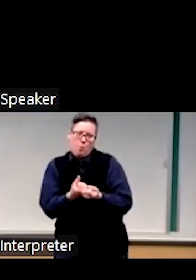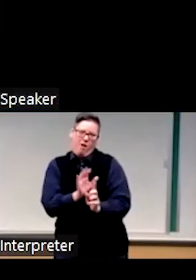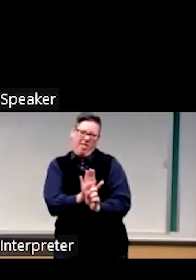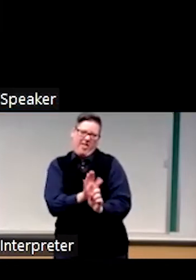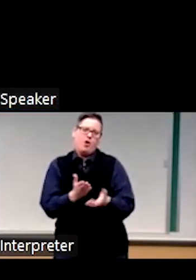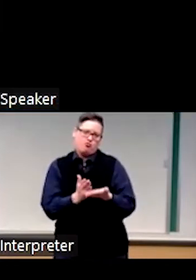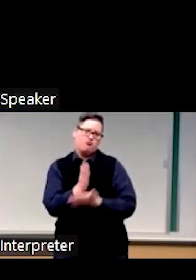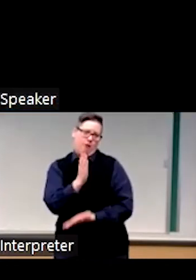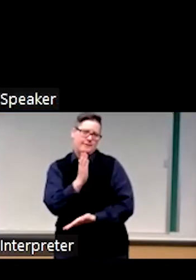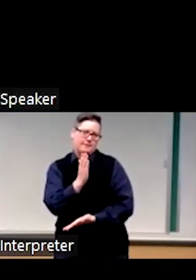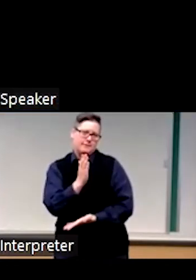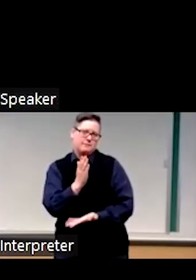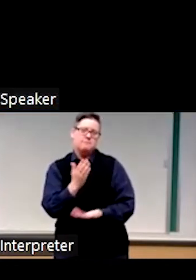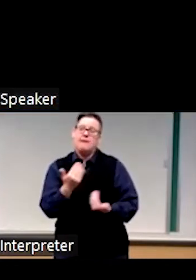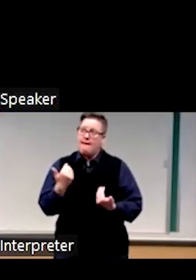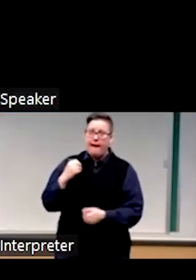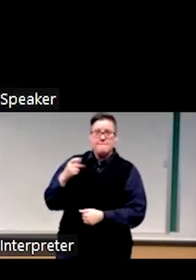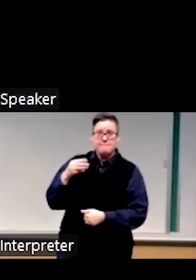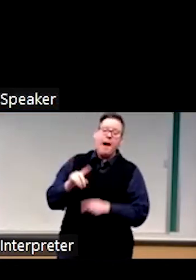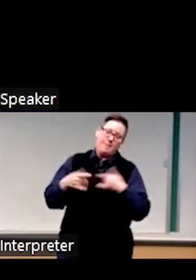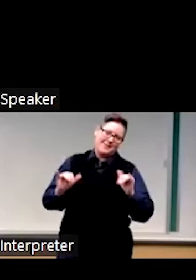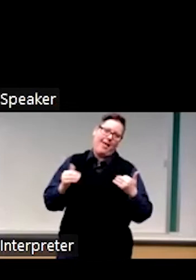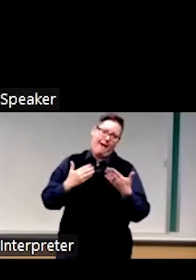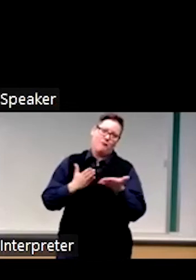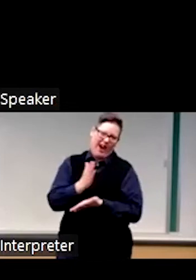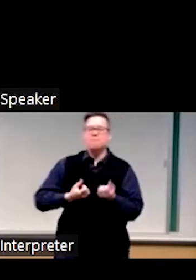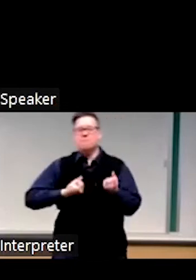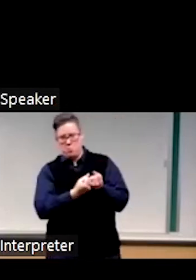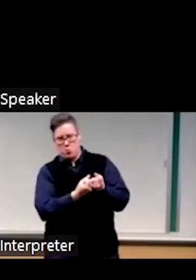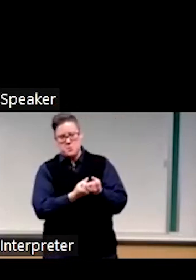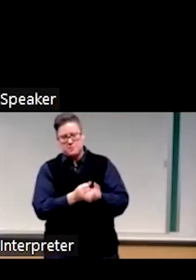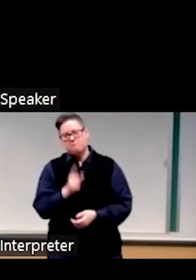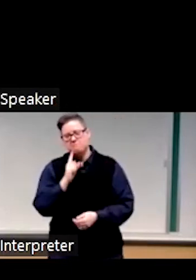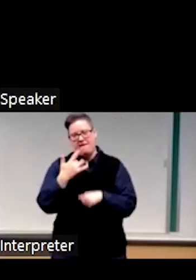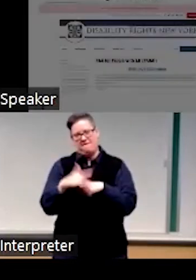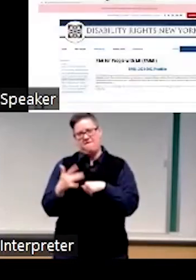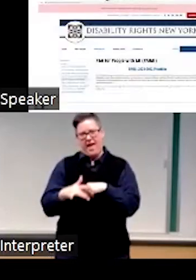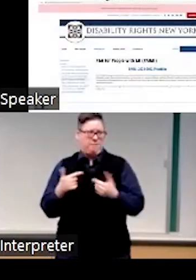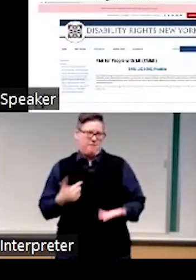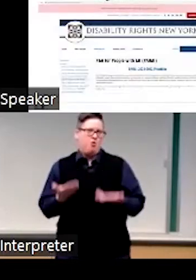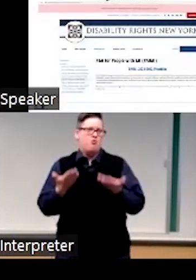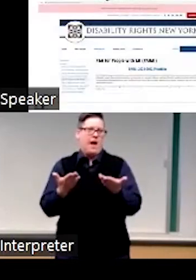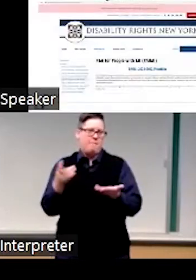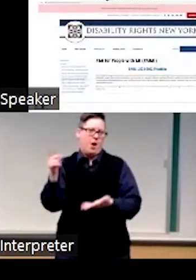of those who have serious and persistent mental illness are available and I recommend that you